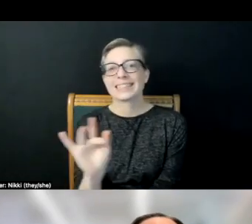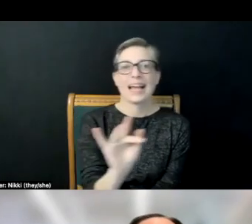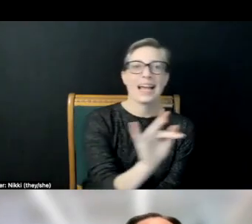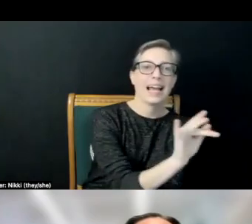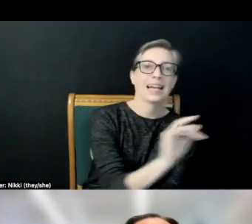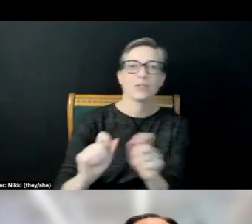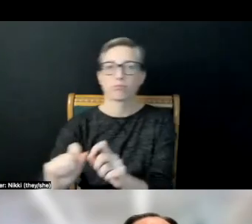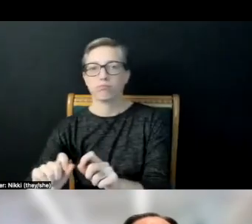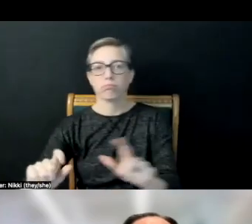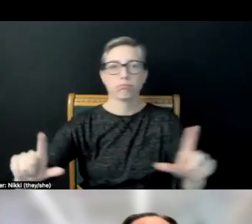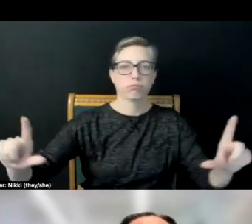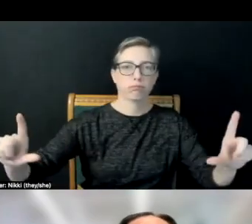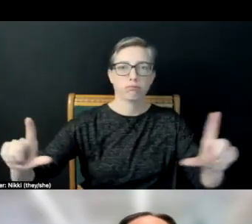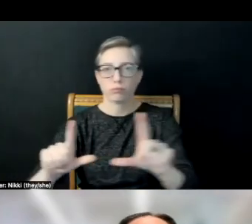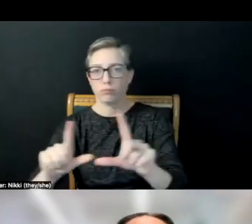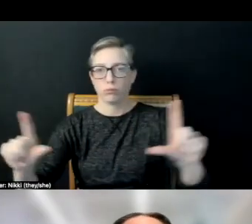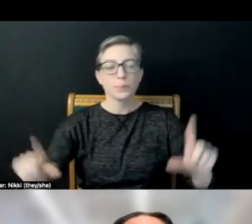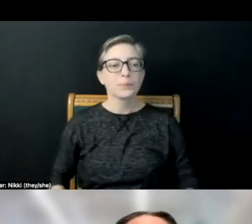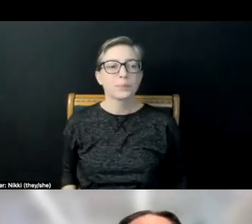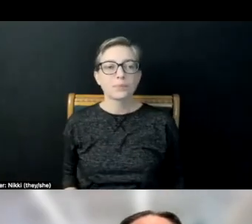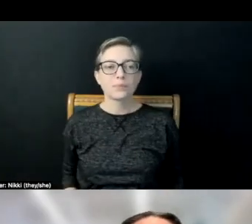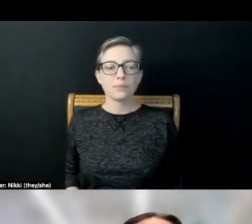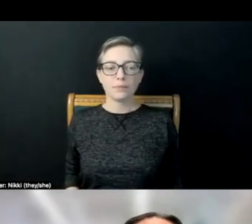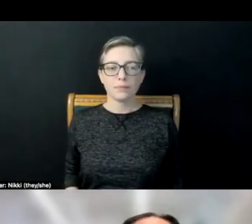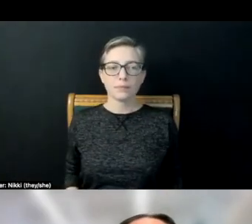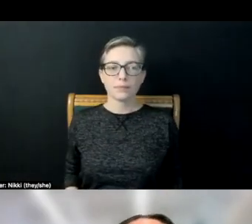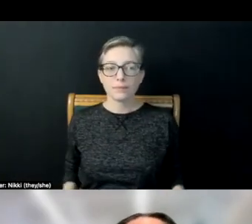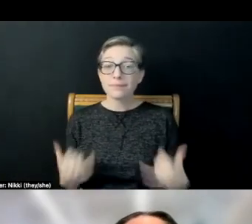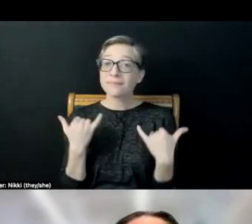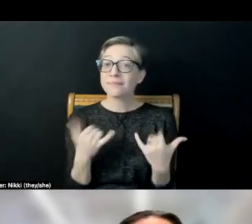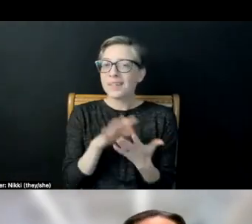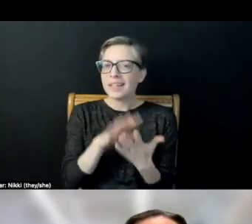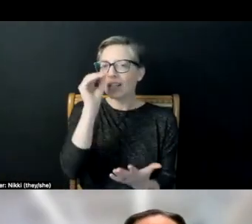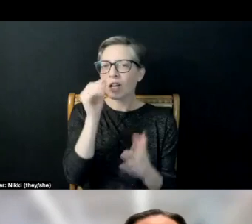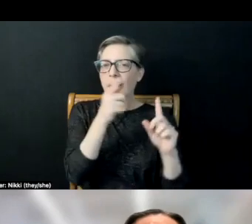are to understand the basic demographics about disabled parents in the US.